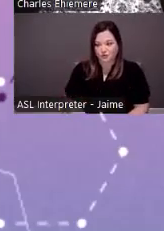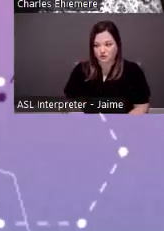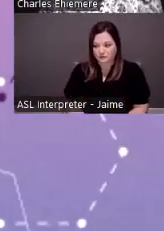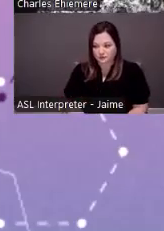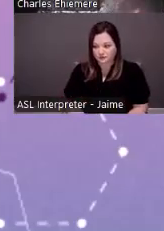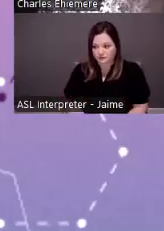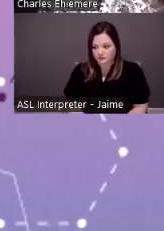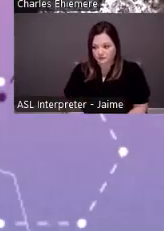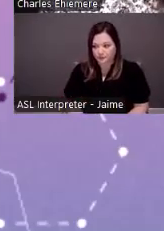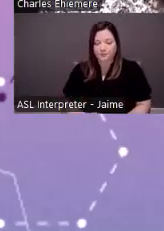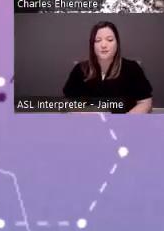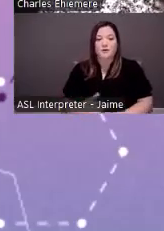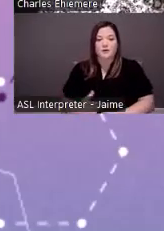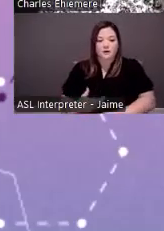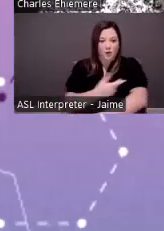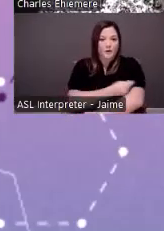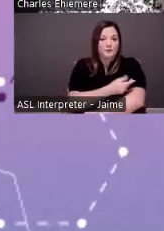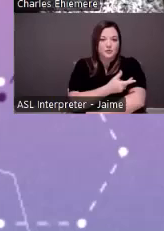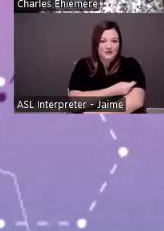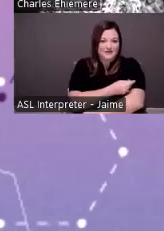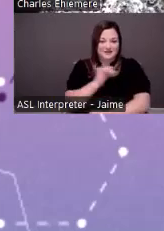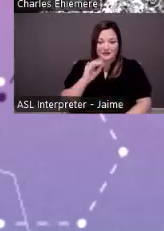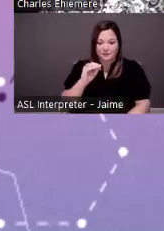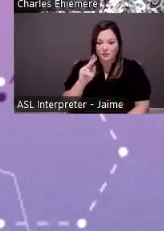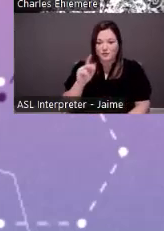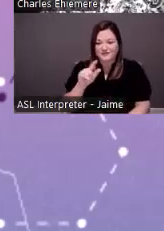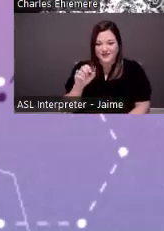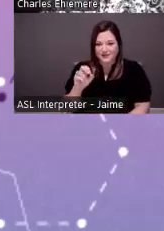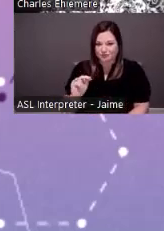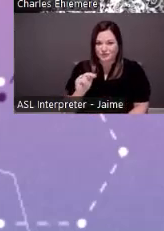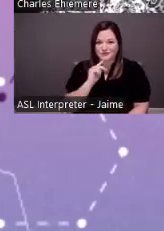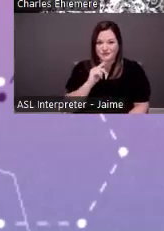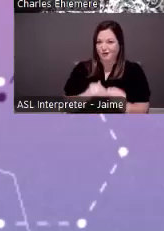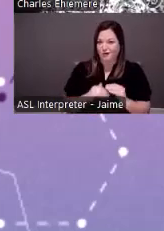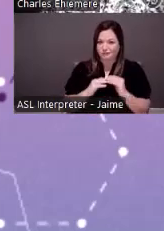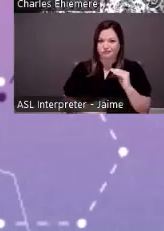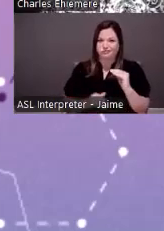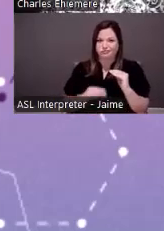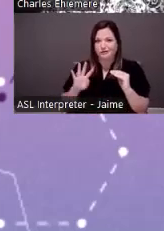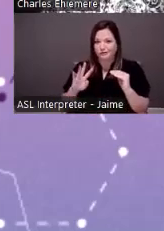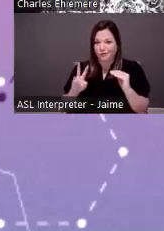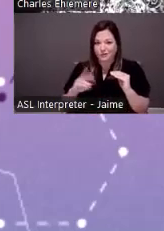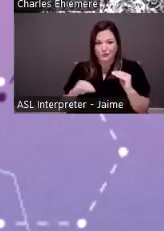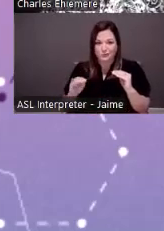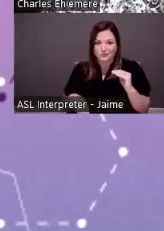that accumulate to predisposing the Nigerian woman,